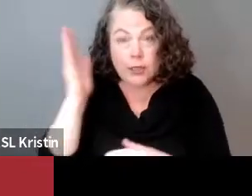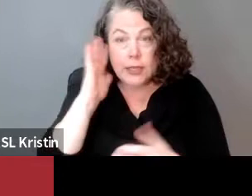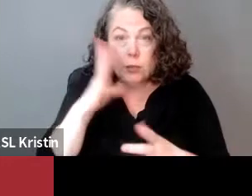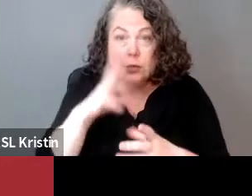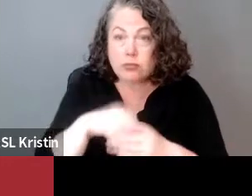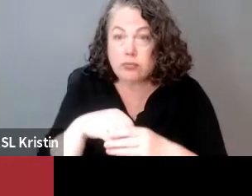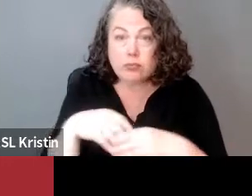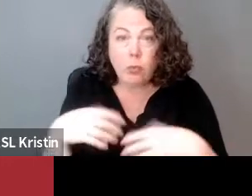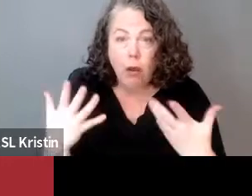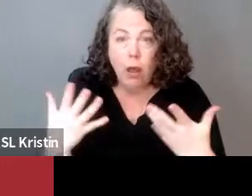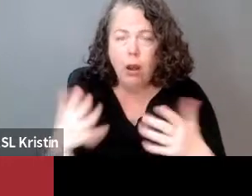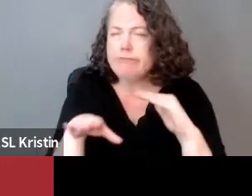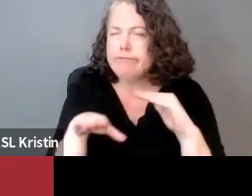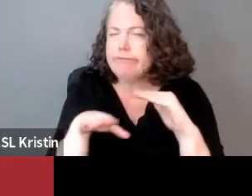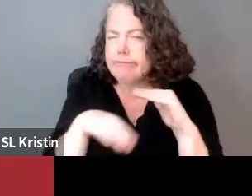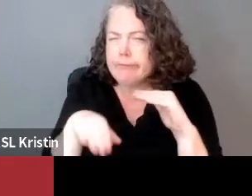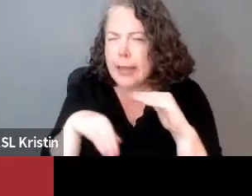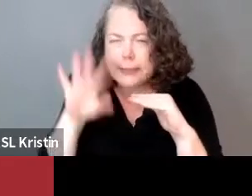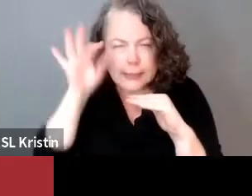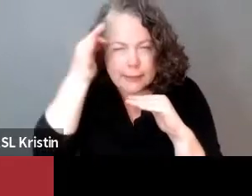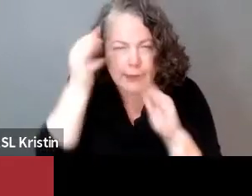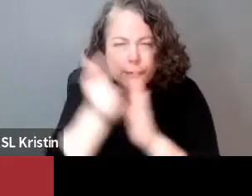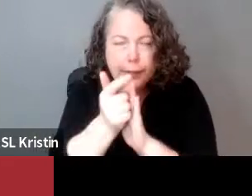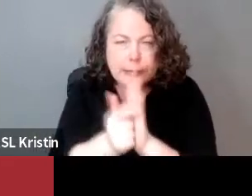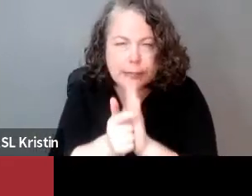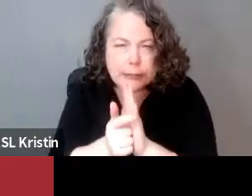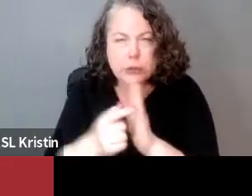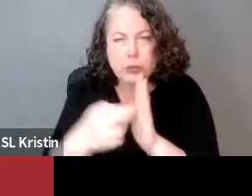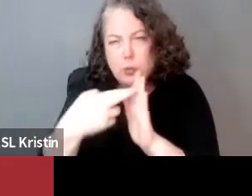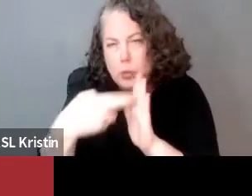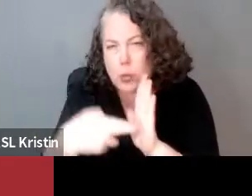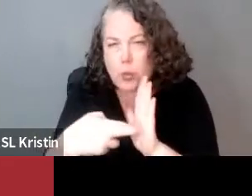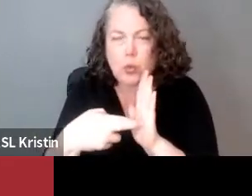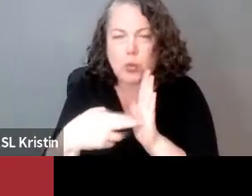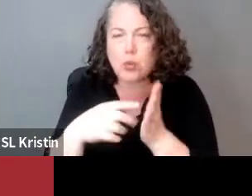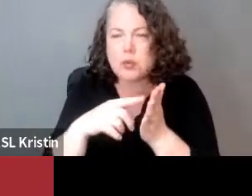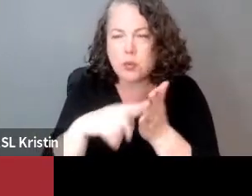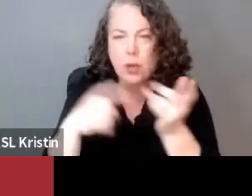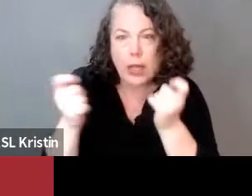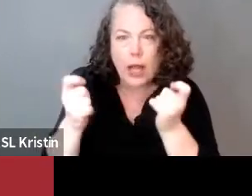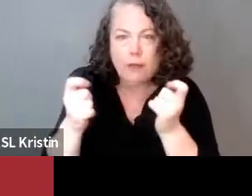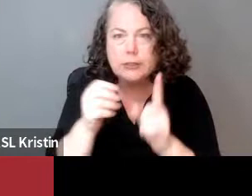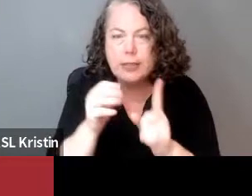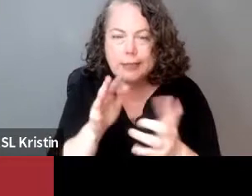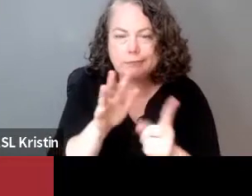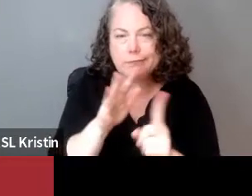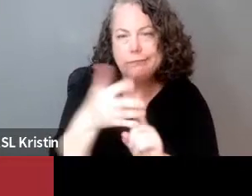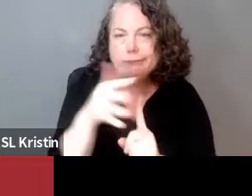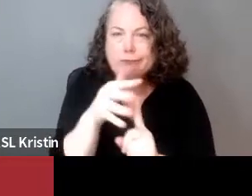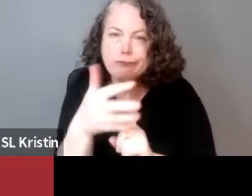the basic federal legislation and rules that govern lobbying for people, like the Center